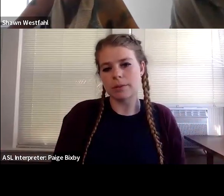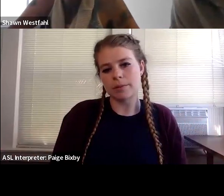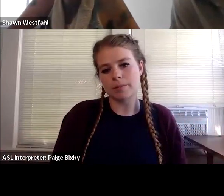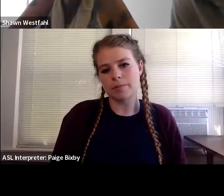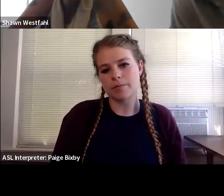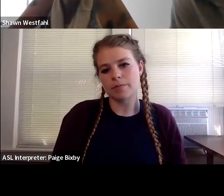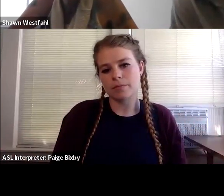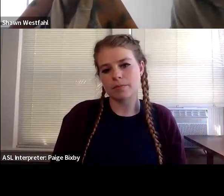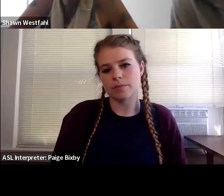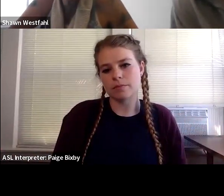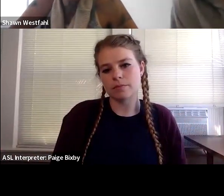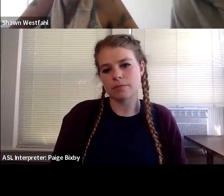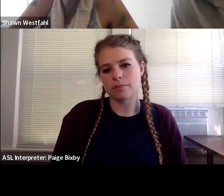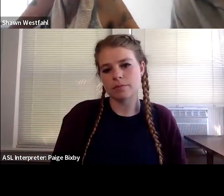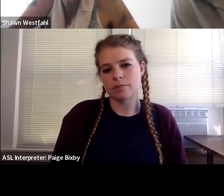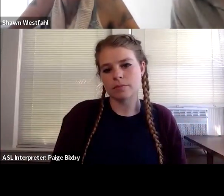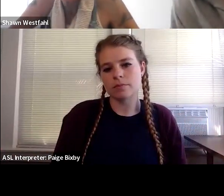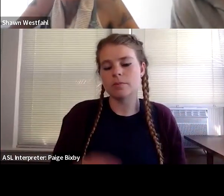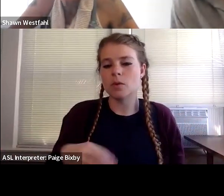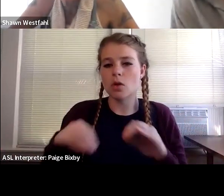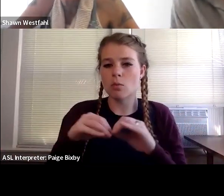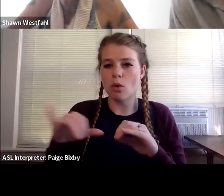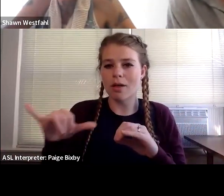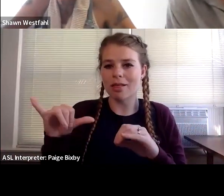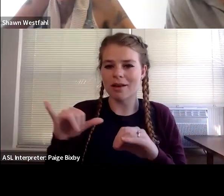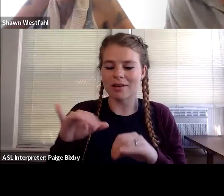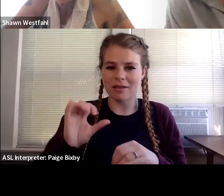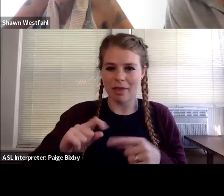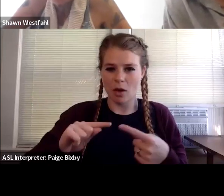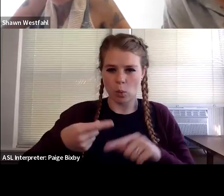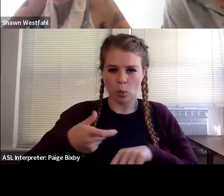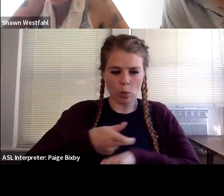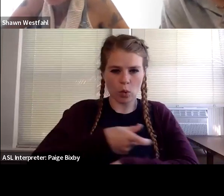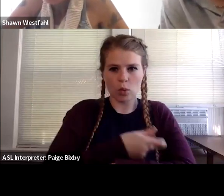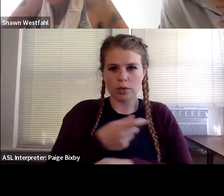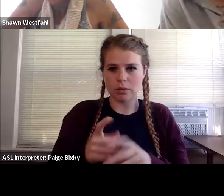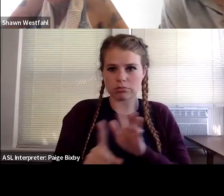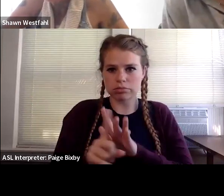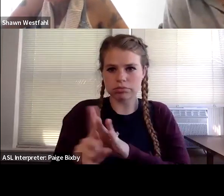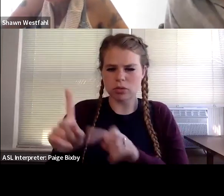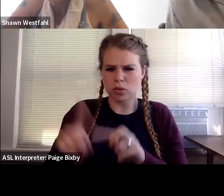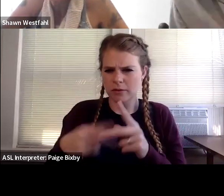it was more like the wounds came around, and we couldn't really figure it out why, what was going on,